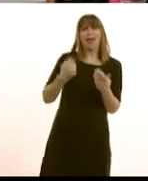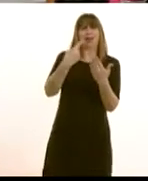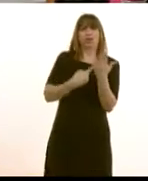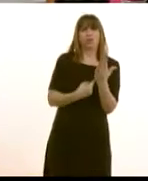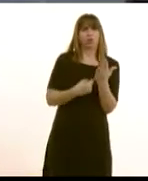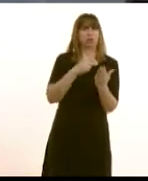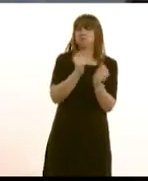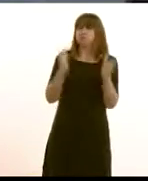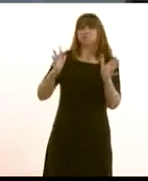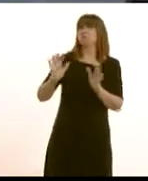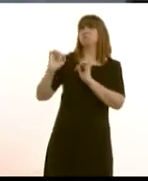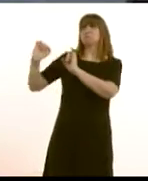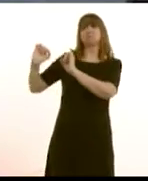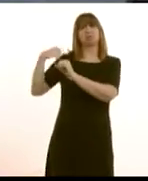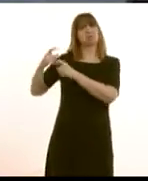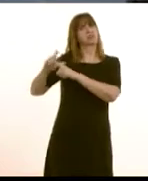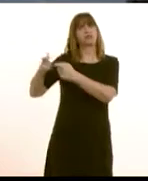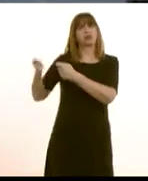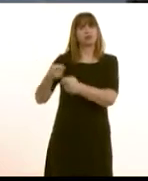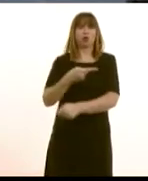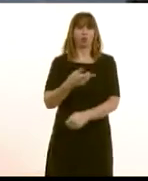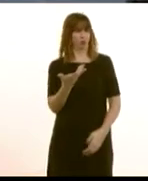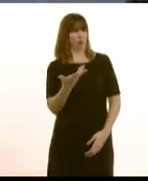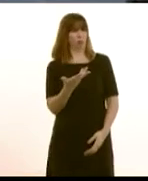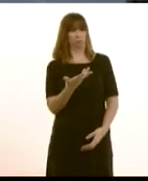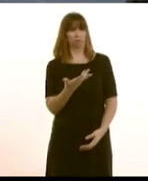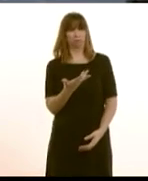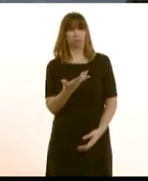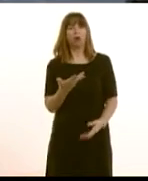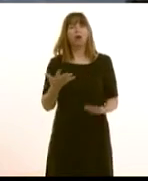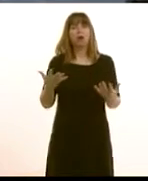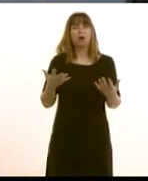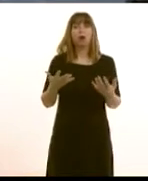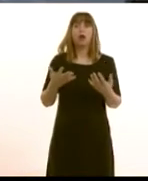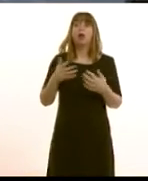The one startlingly good piece of news in this report, which you referred to earlier